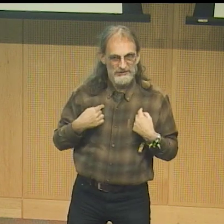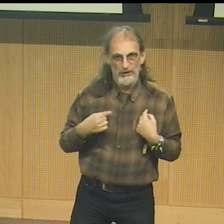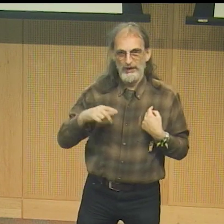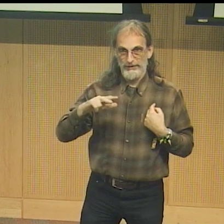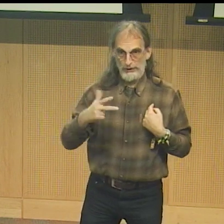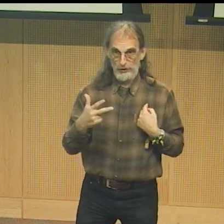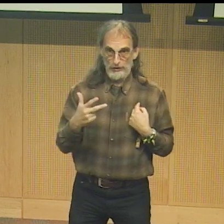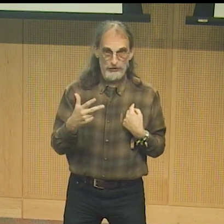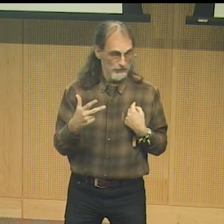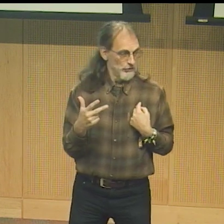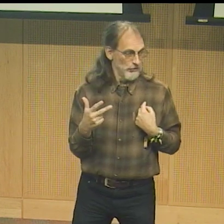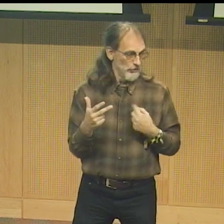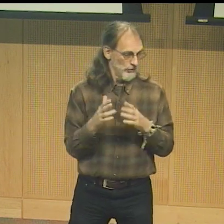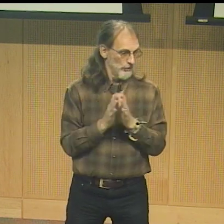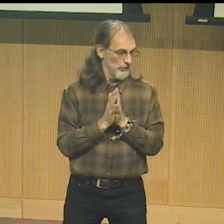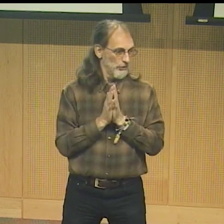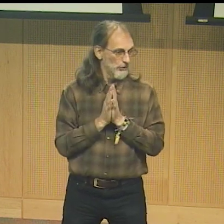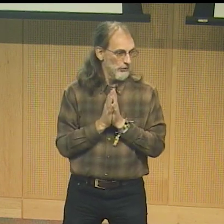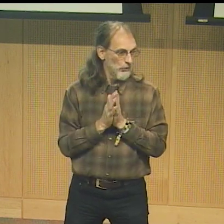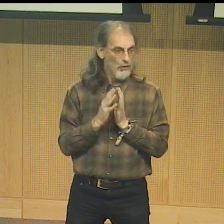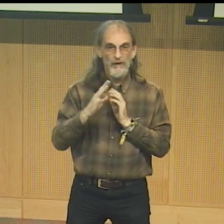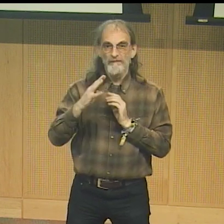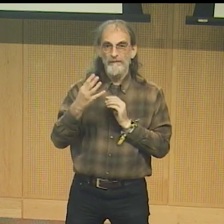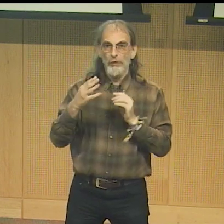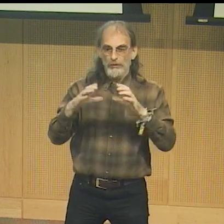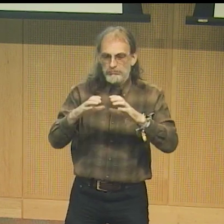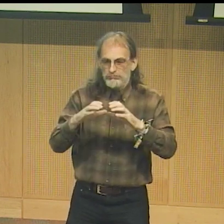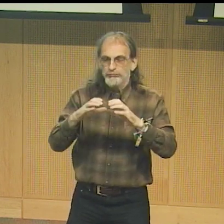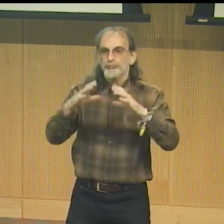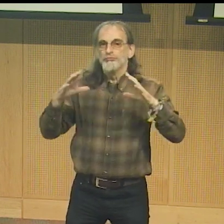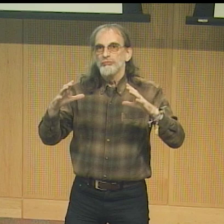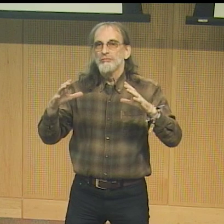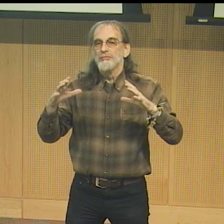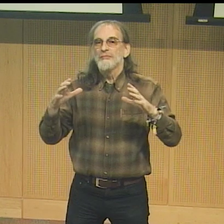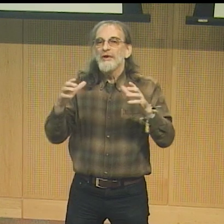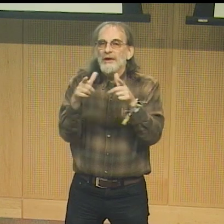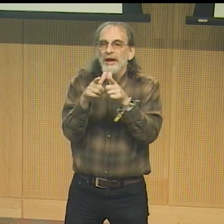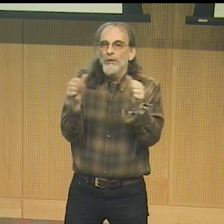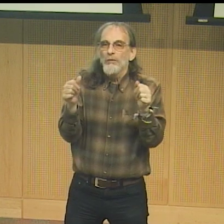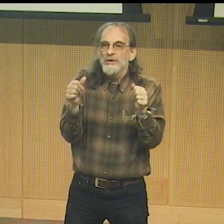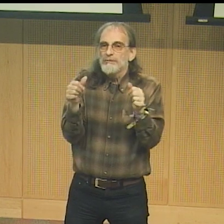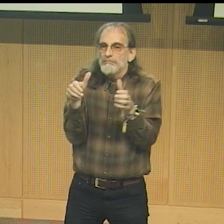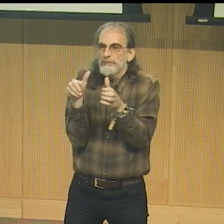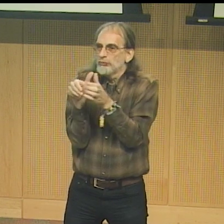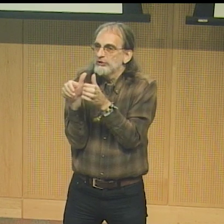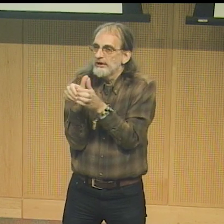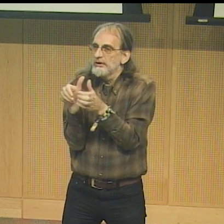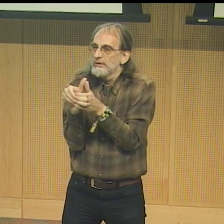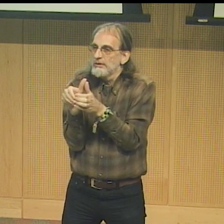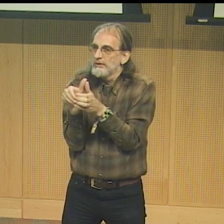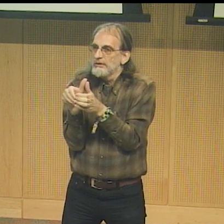A level beyond that begins to bring groups together, but it's with regard to linguistic minorities.